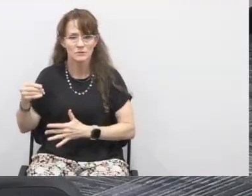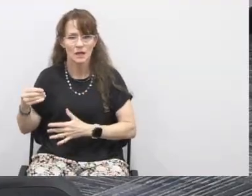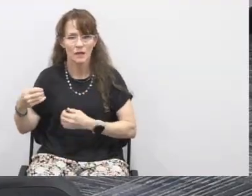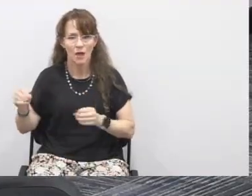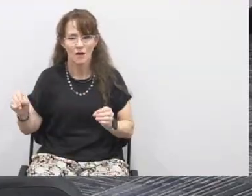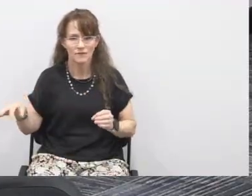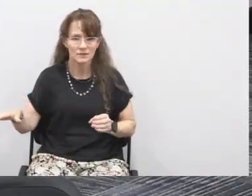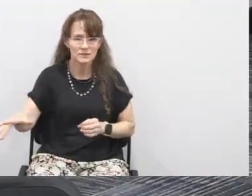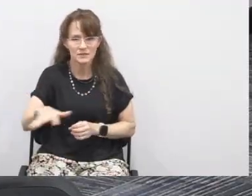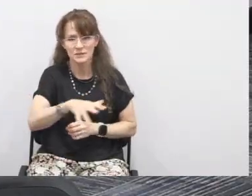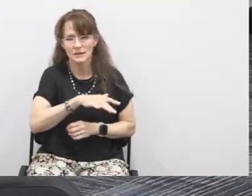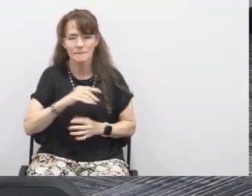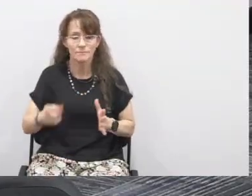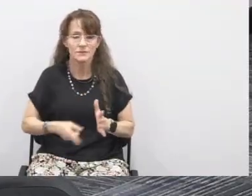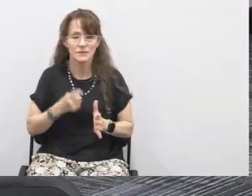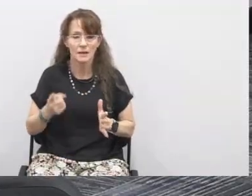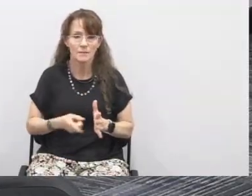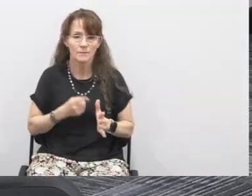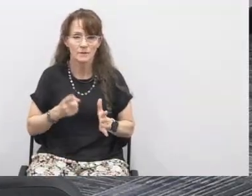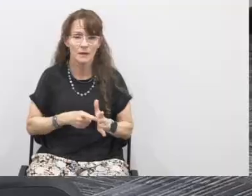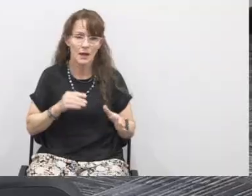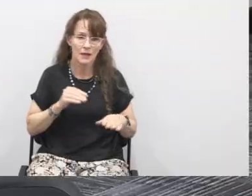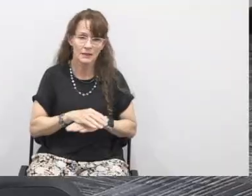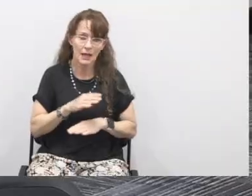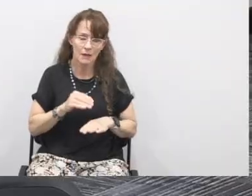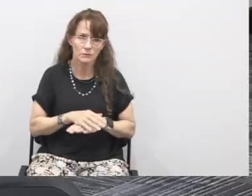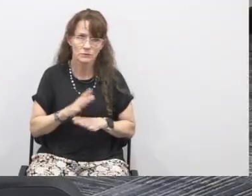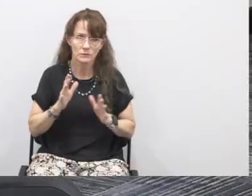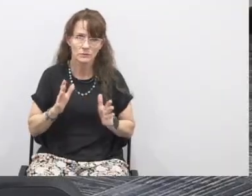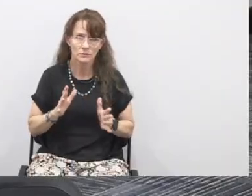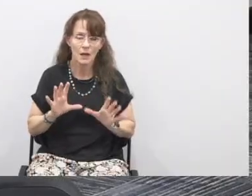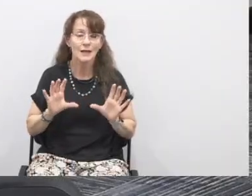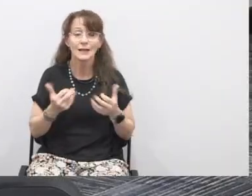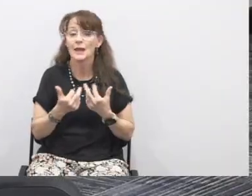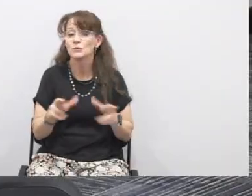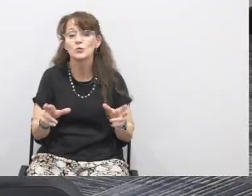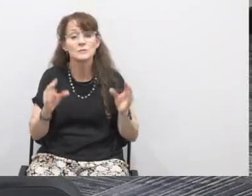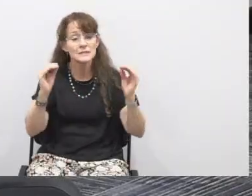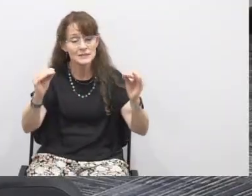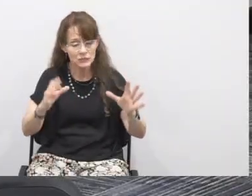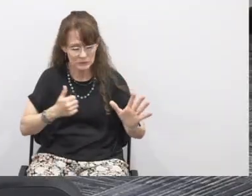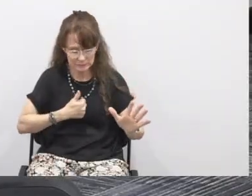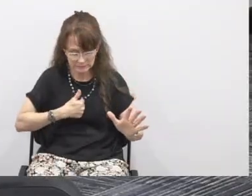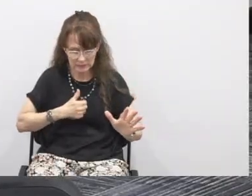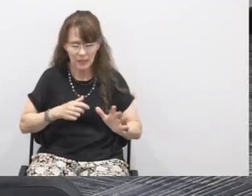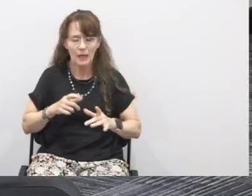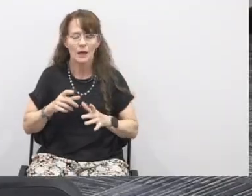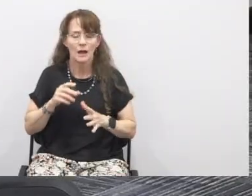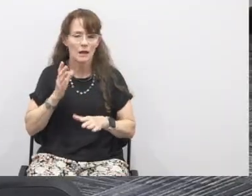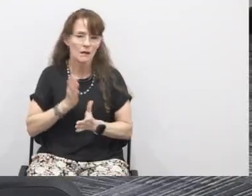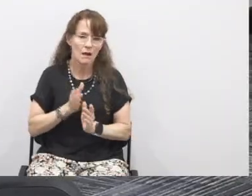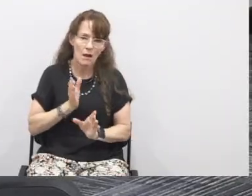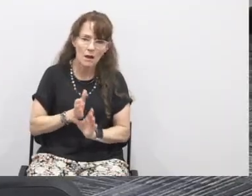It can sometimes be a counselor, I mean, sorry, classroom teacher, school psychologist, custodian.